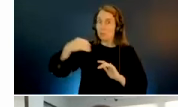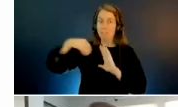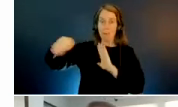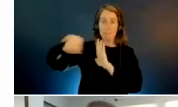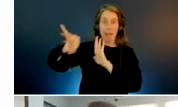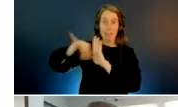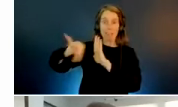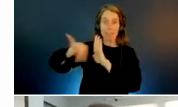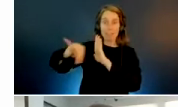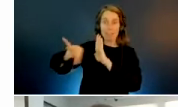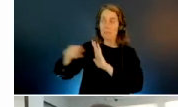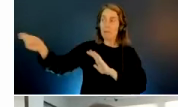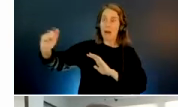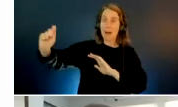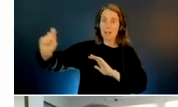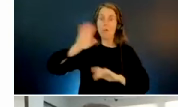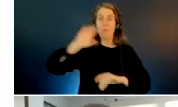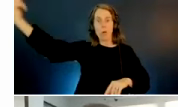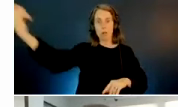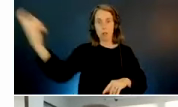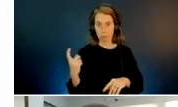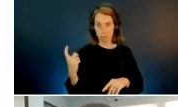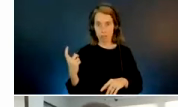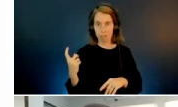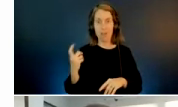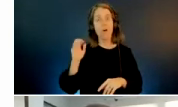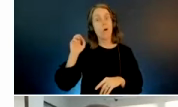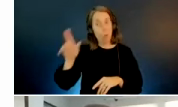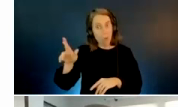or someone should be checking that spot every 15 minutes um does that